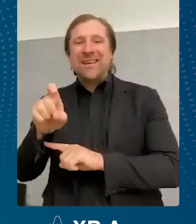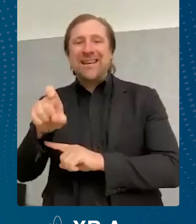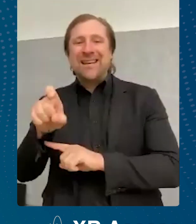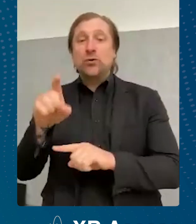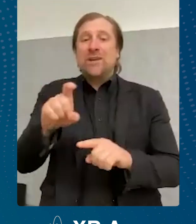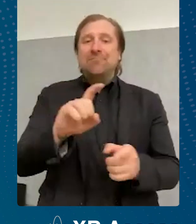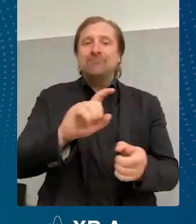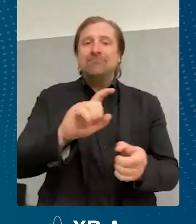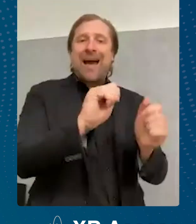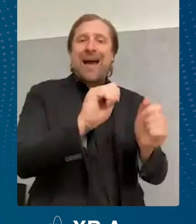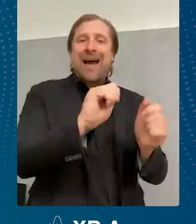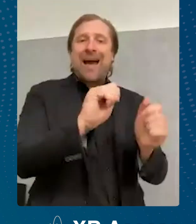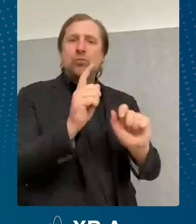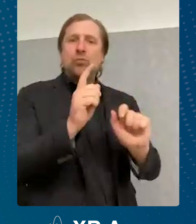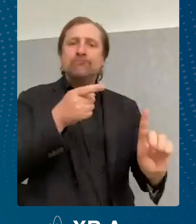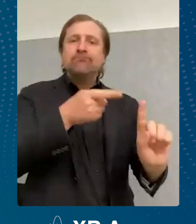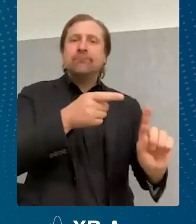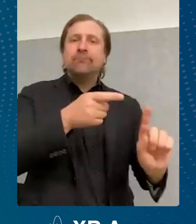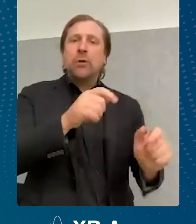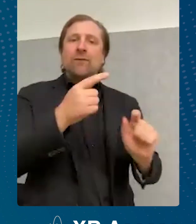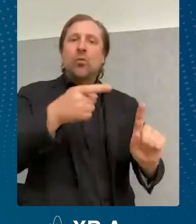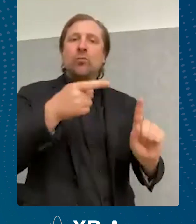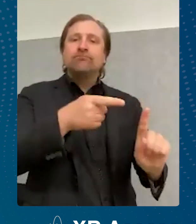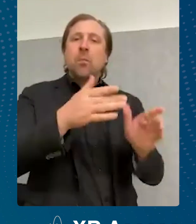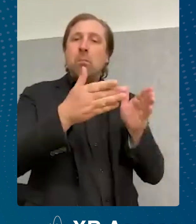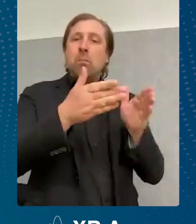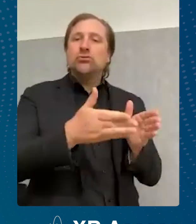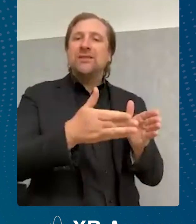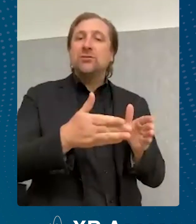And this is what we're working on in this project to make this possible.